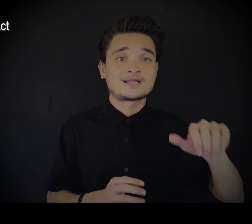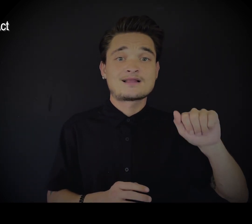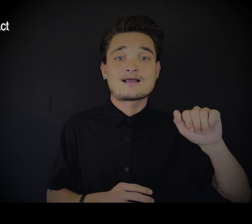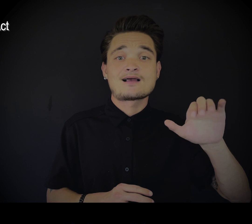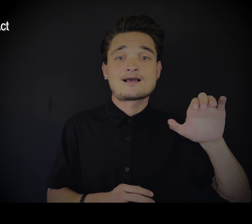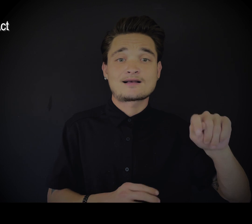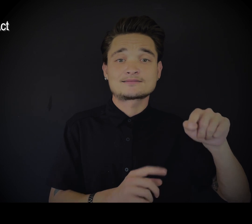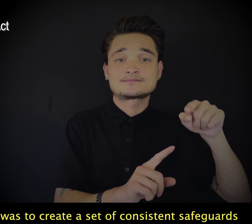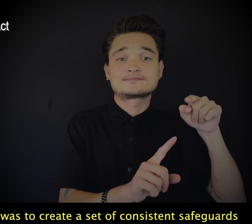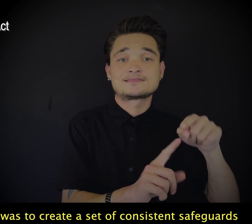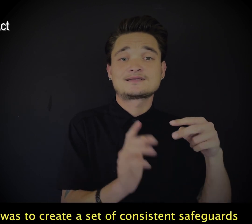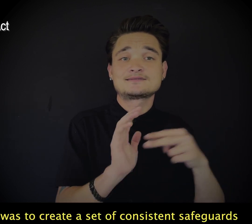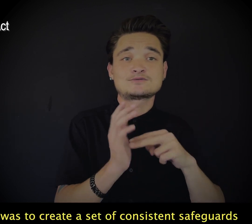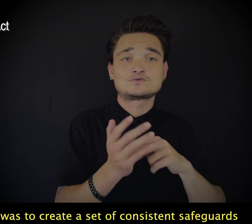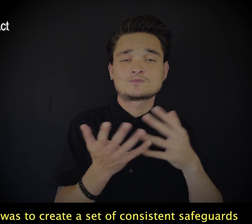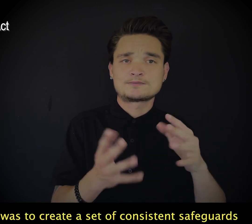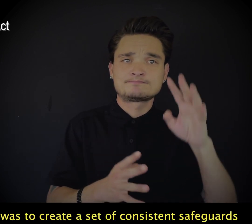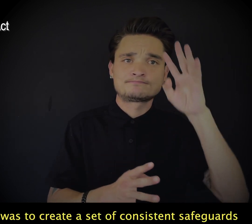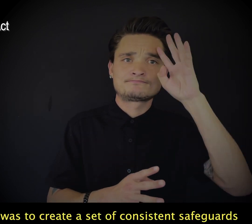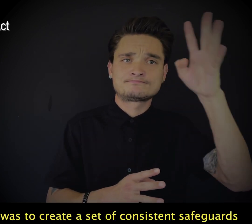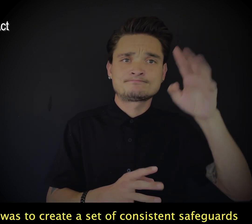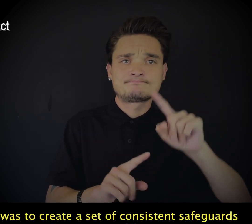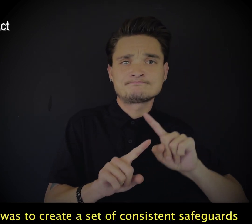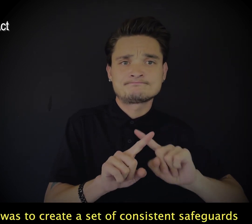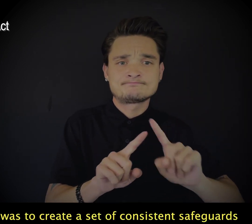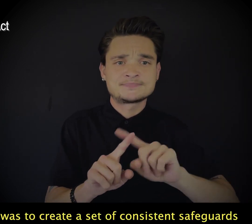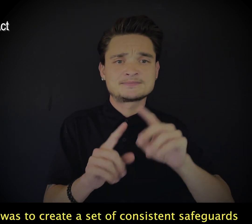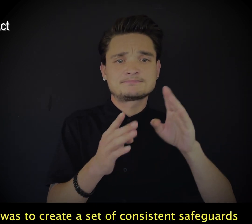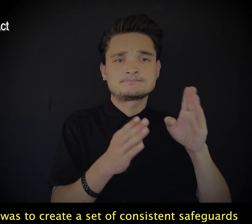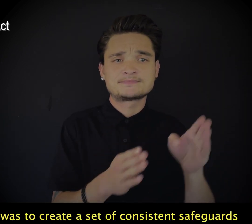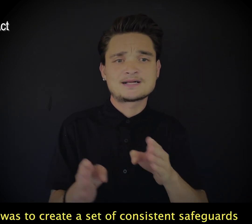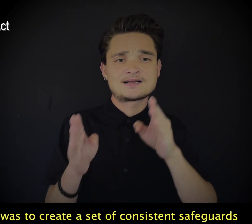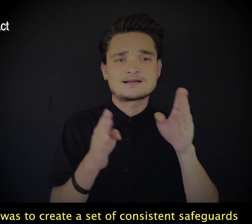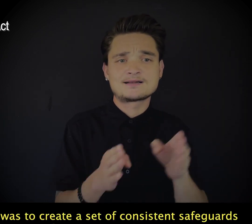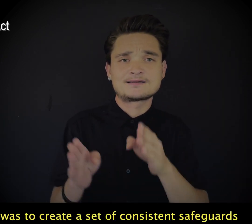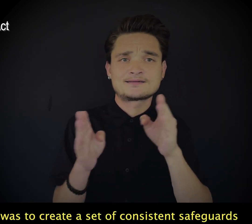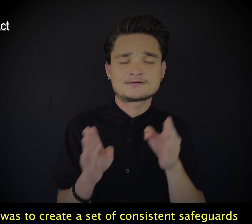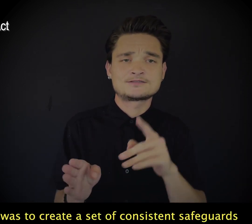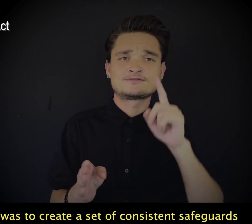The intent of the act was to create a set of consistent safeguards for all vulnerable persons